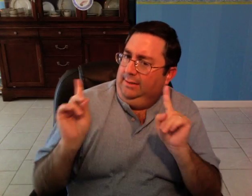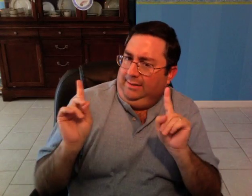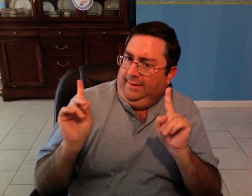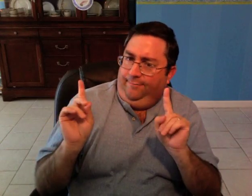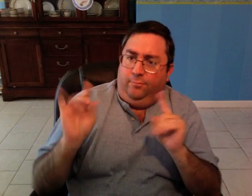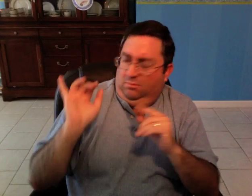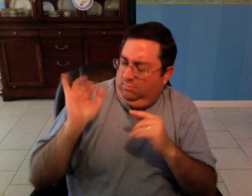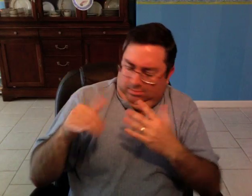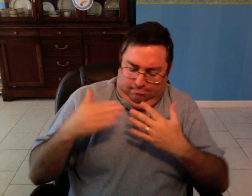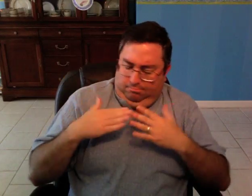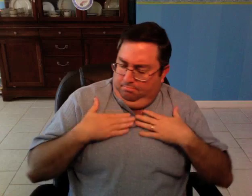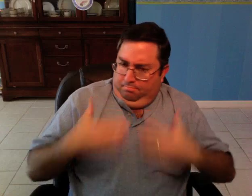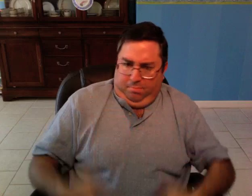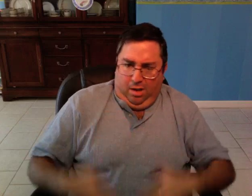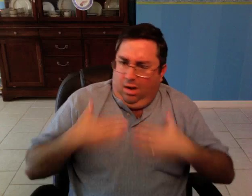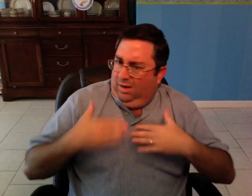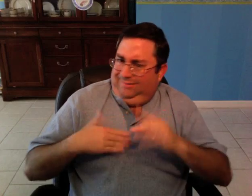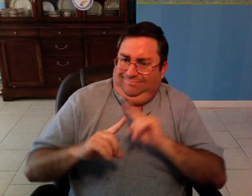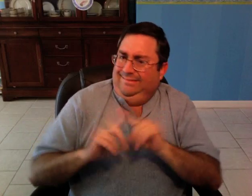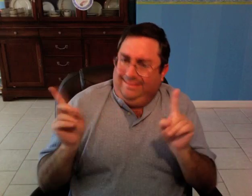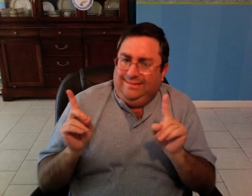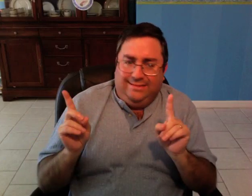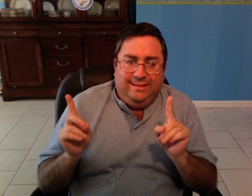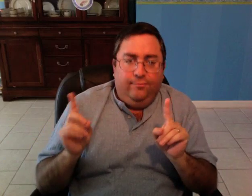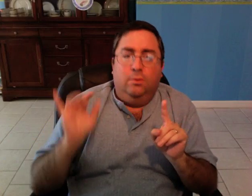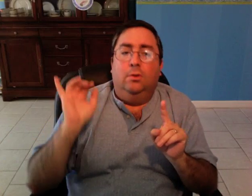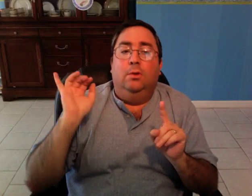Our bodies (and minds) are different!